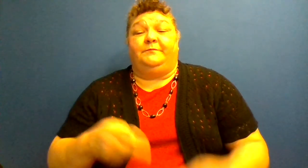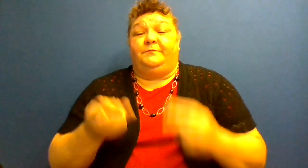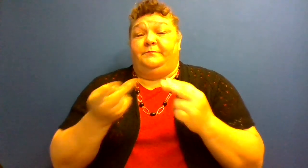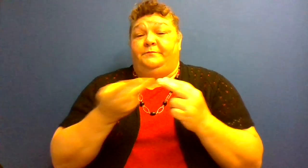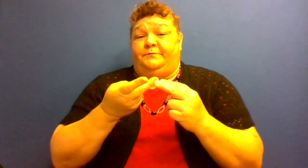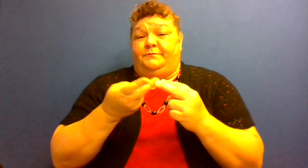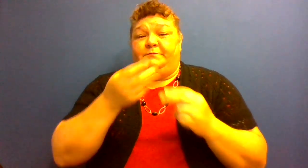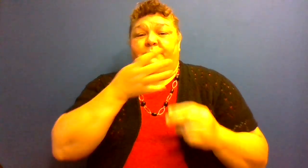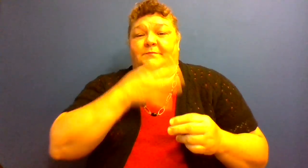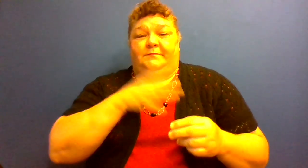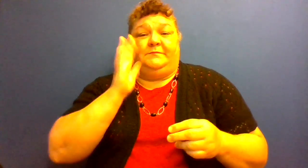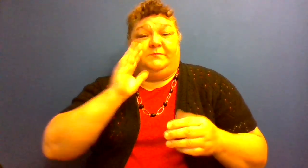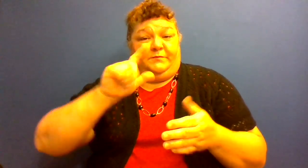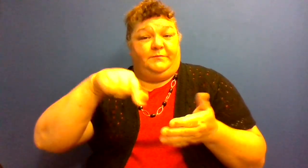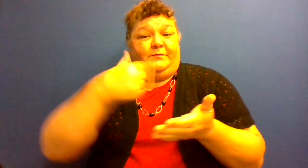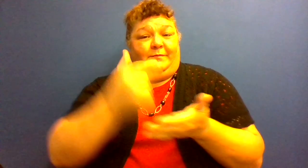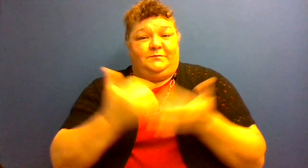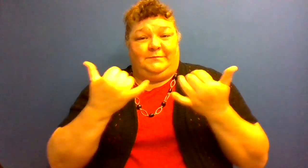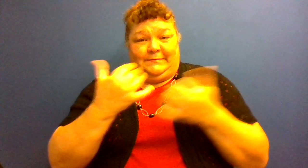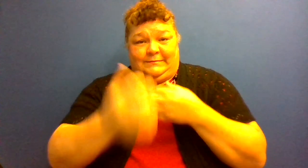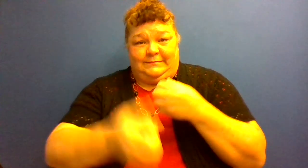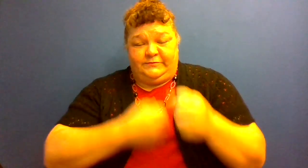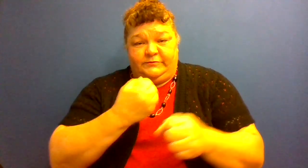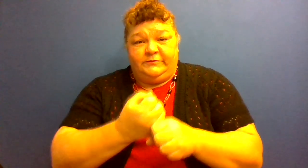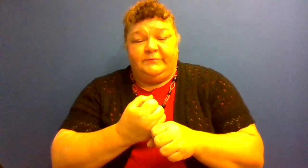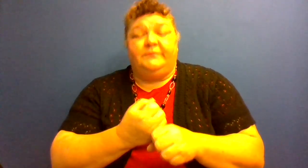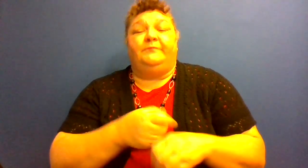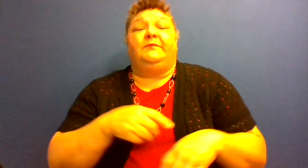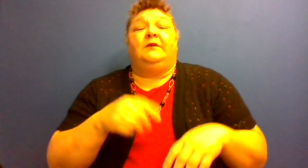These two ladies will graduate this year.